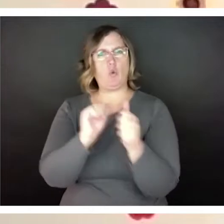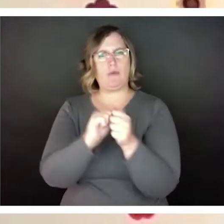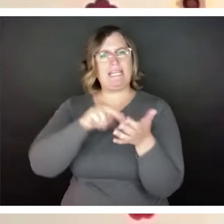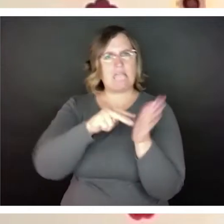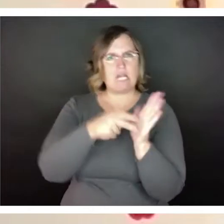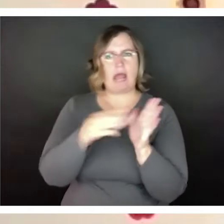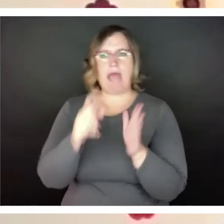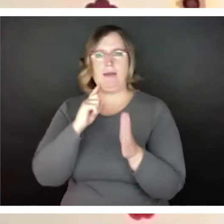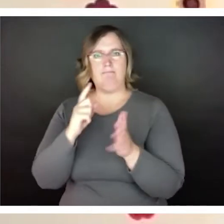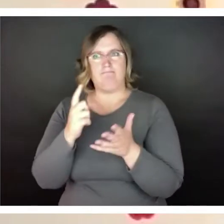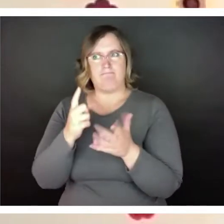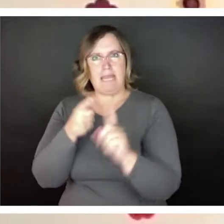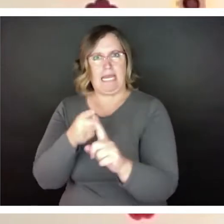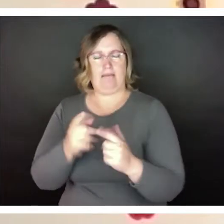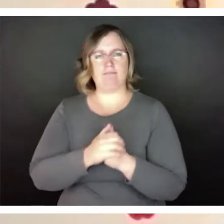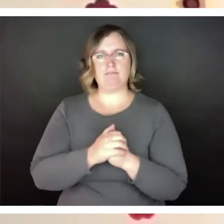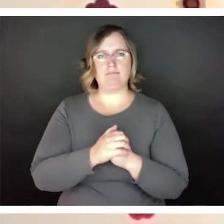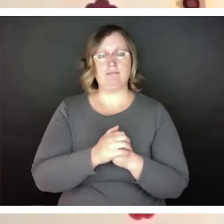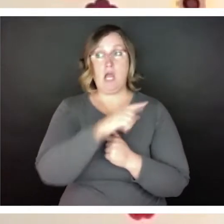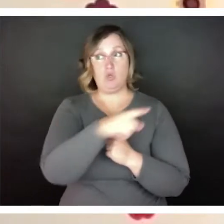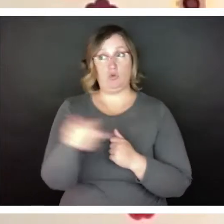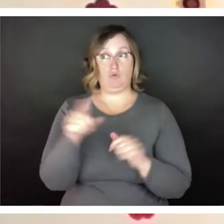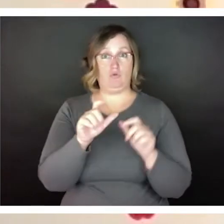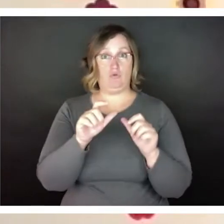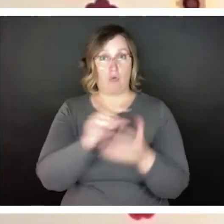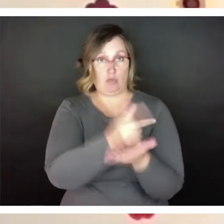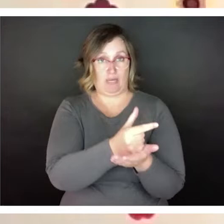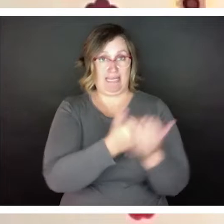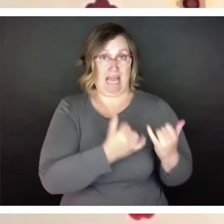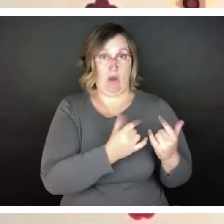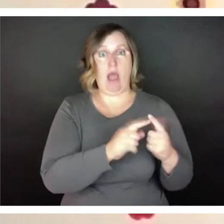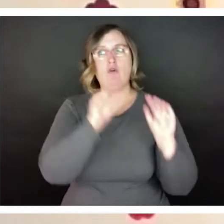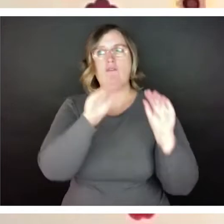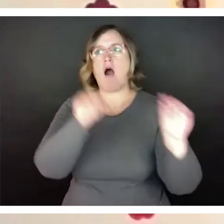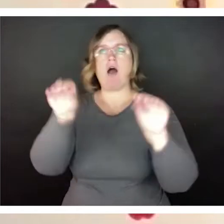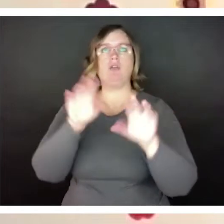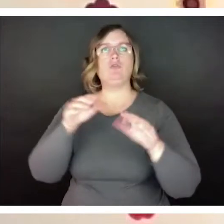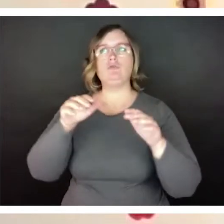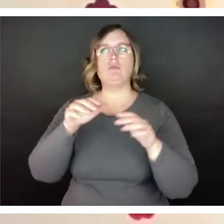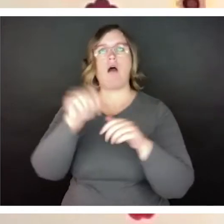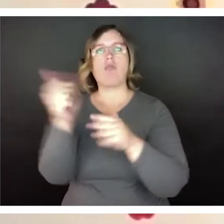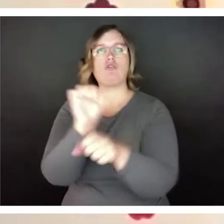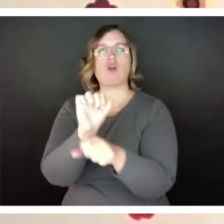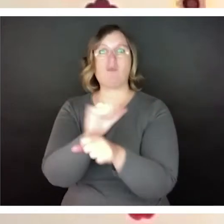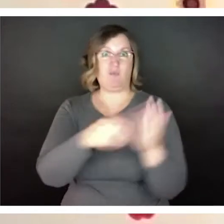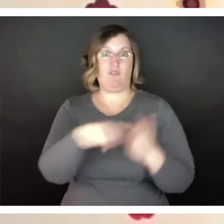As you graduate and move on to new jobs, some of you will have opportunities you've never had before.